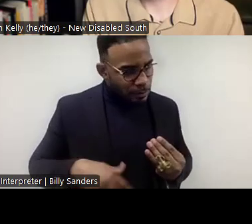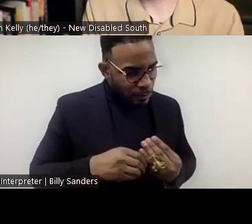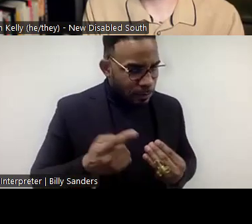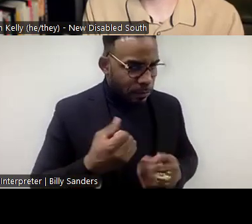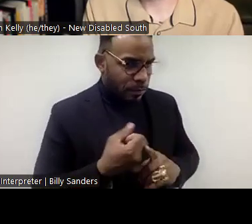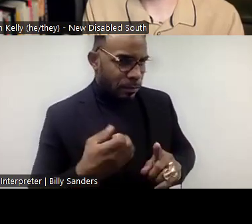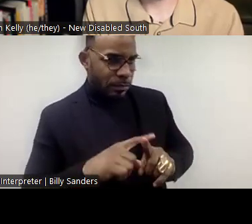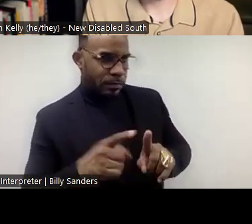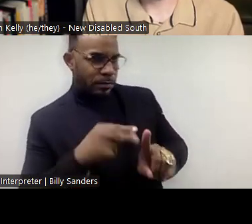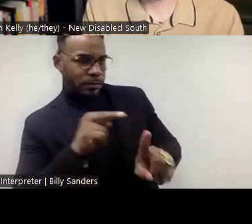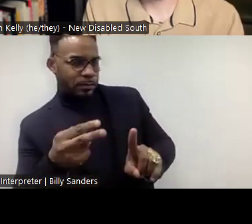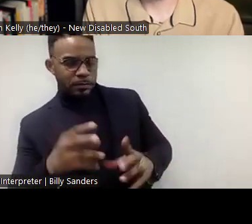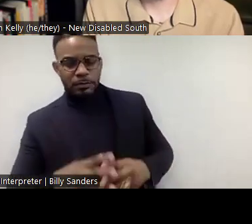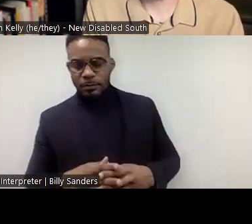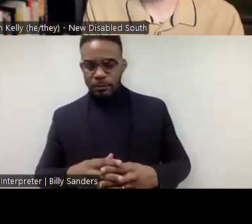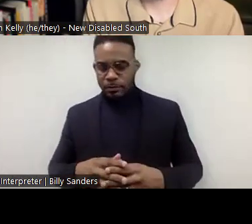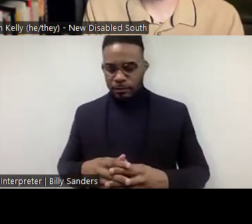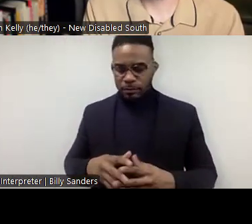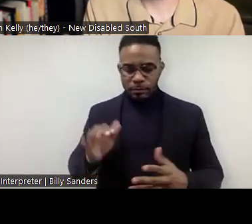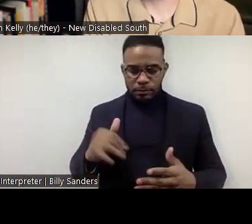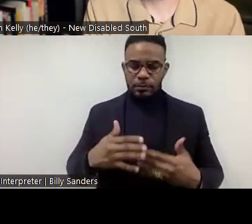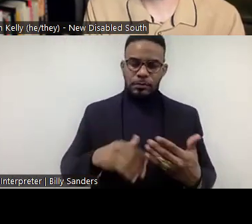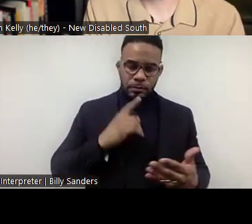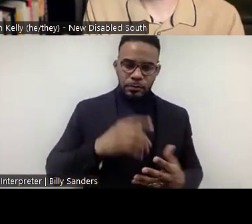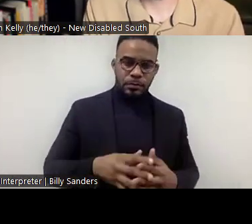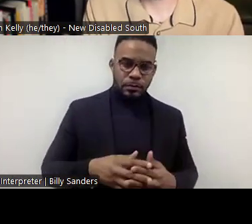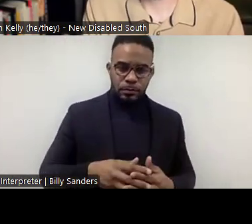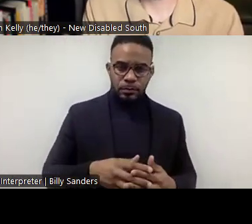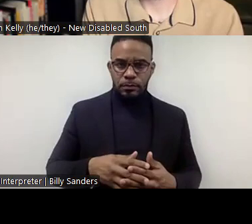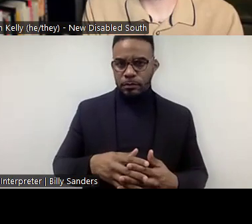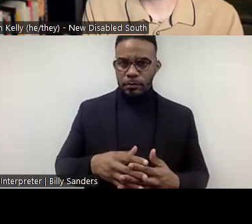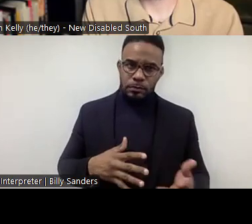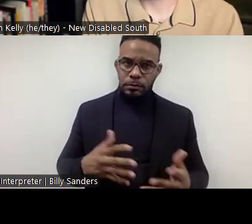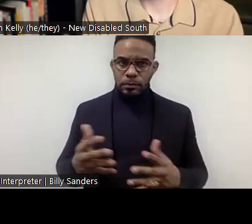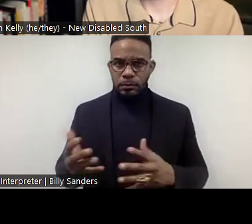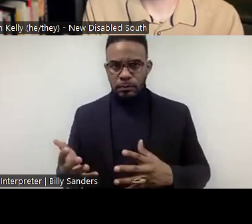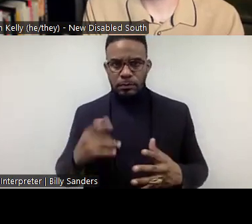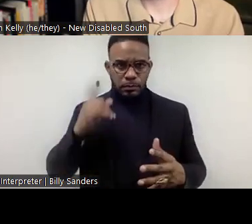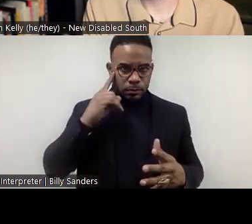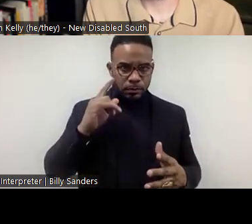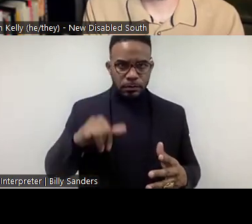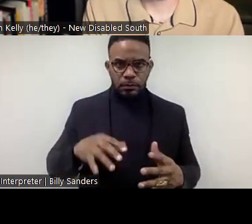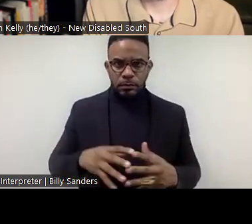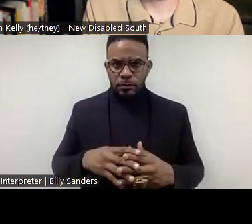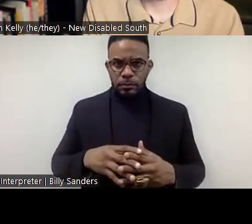I agree with what Dom said, although I'm going to add a little bit of a different perspective on it.